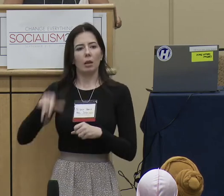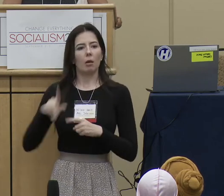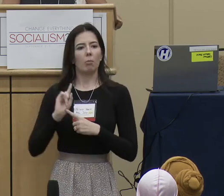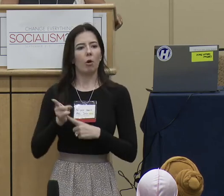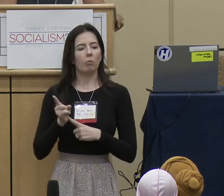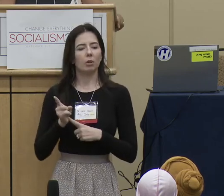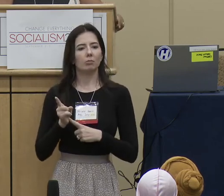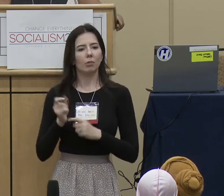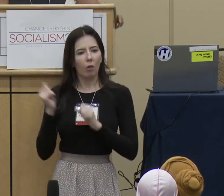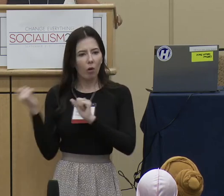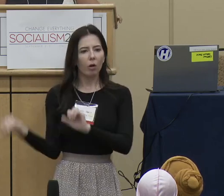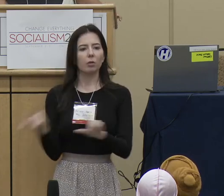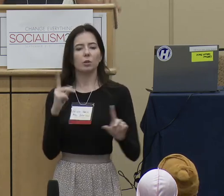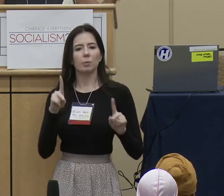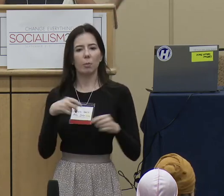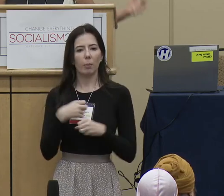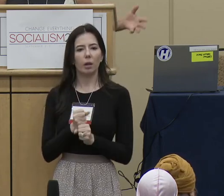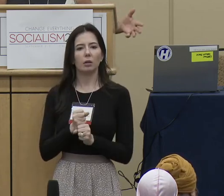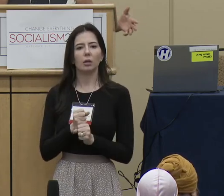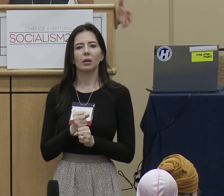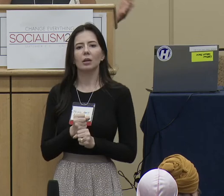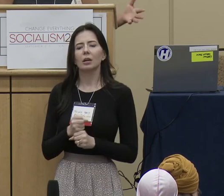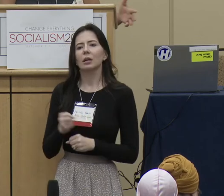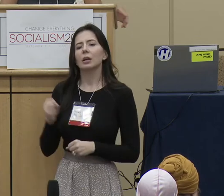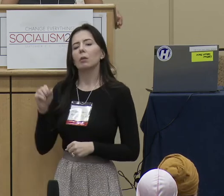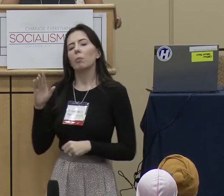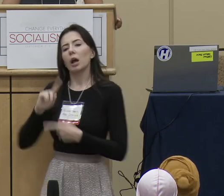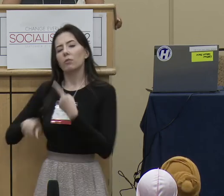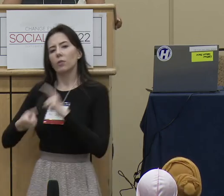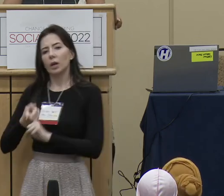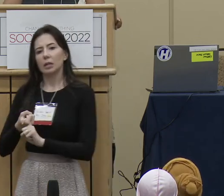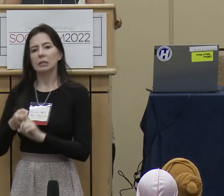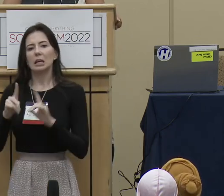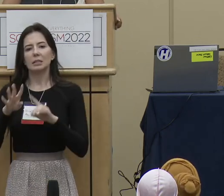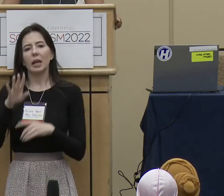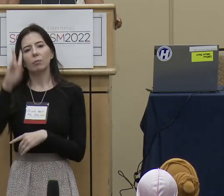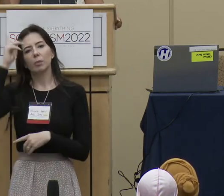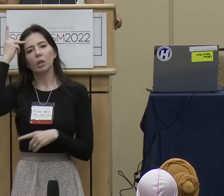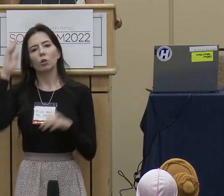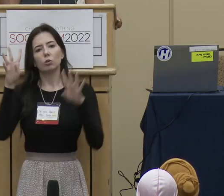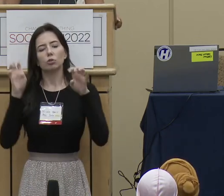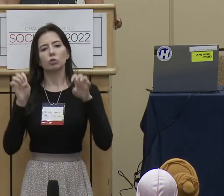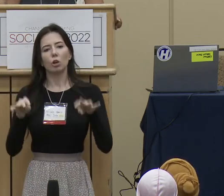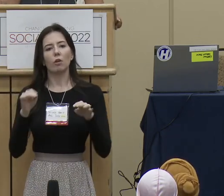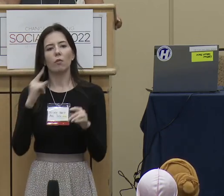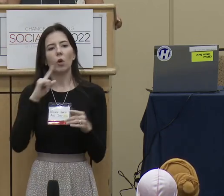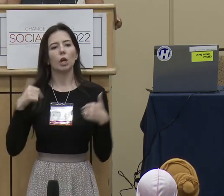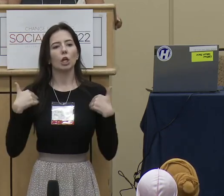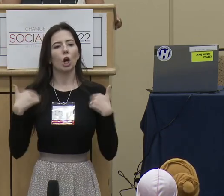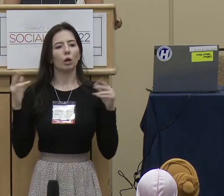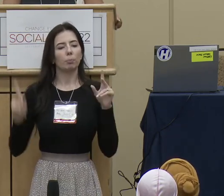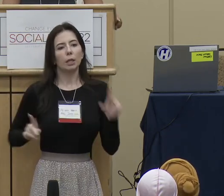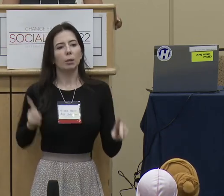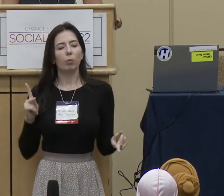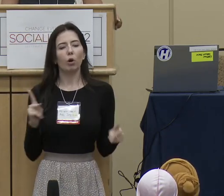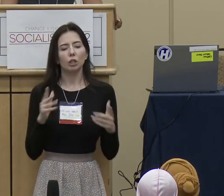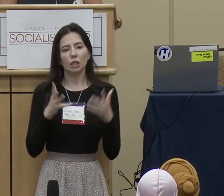choices that people made in that moment, all those millions of people. Also, my friend Cathy Cohen does a political survey of young people, and she surveys a